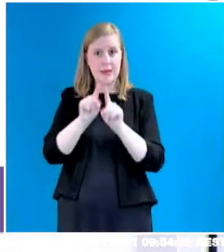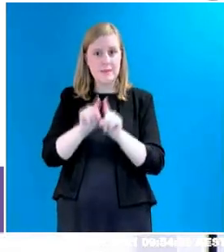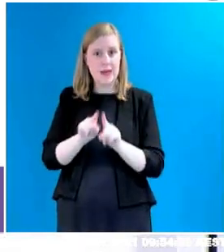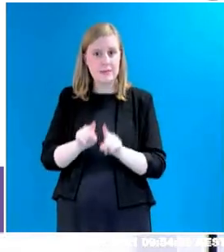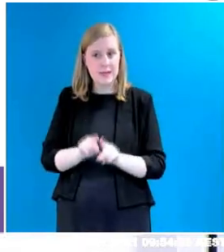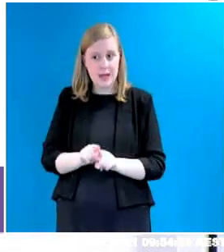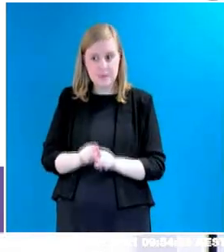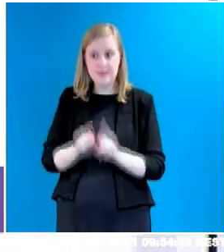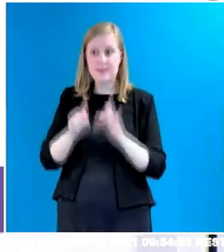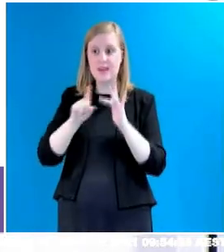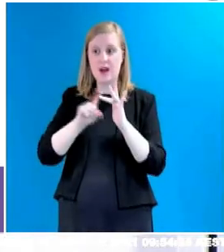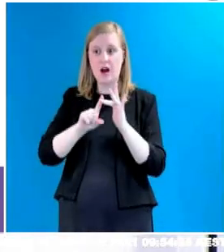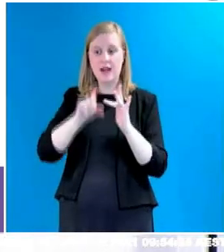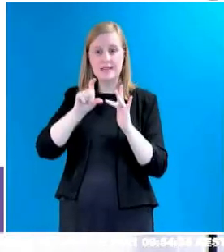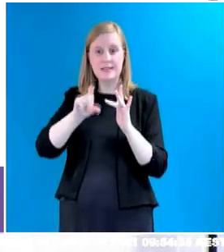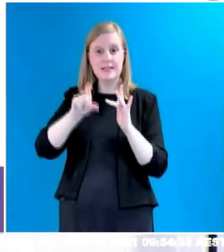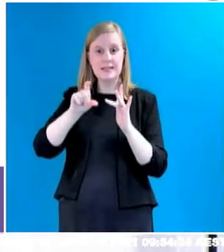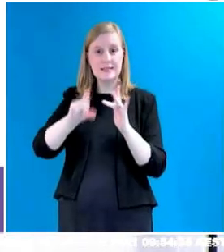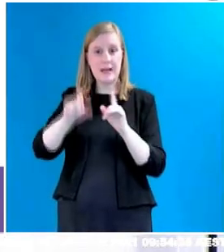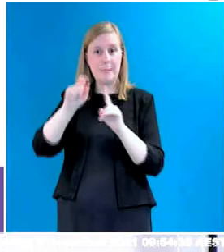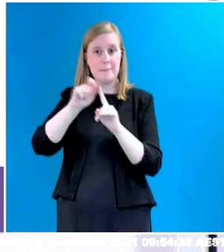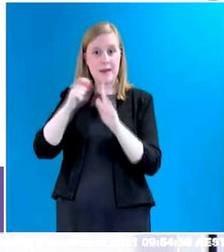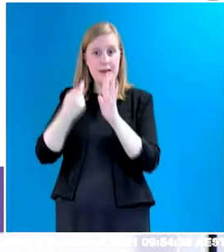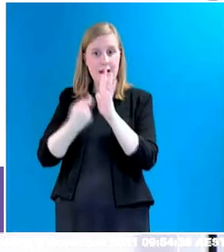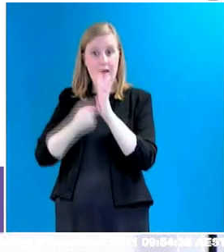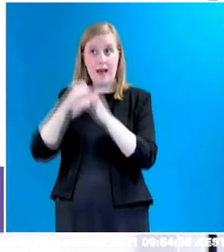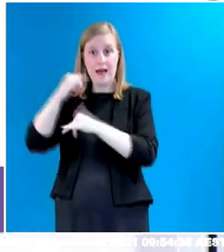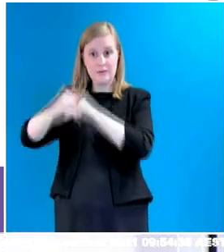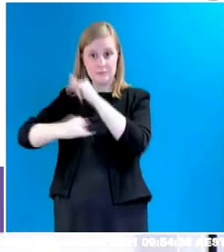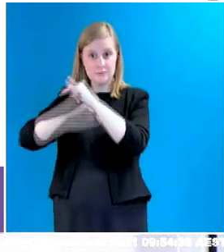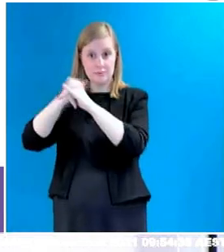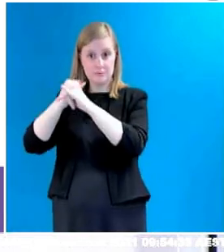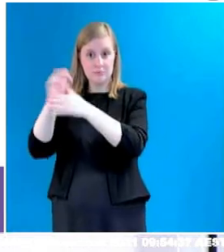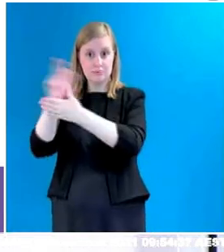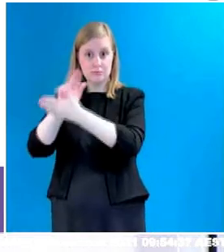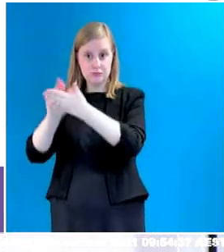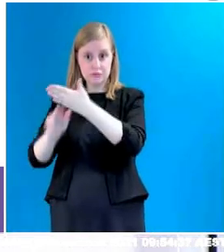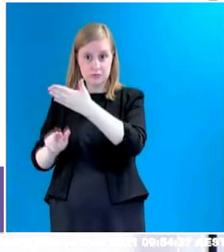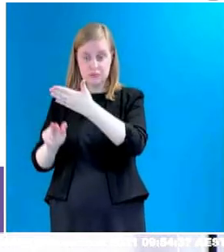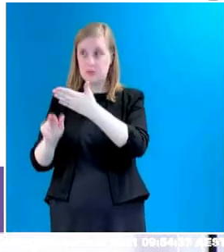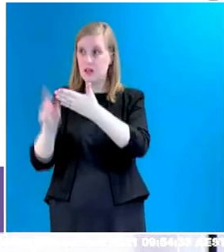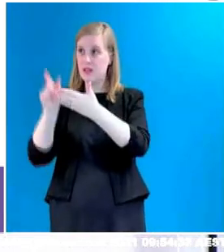Political Rights, and brings that into the ACT law.